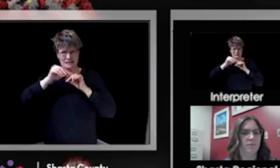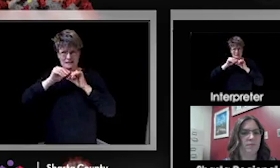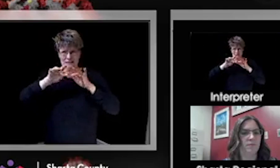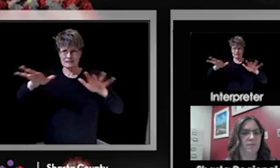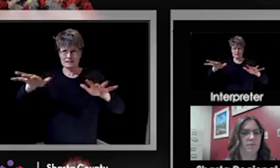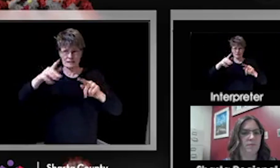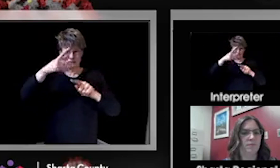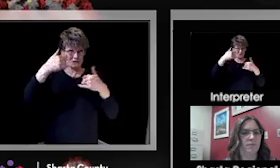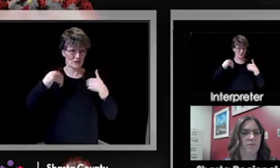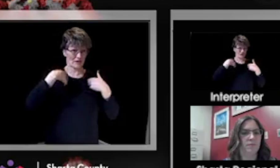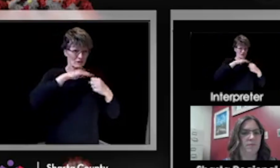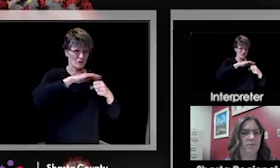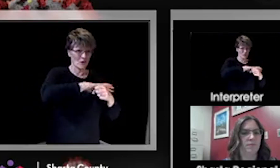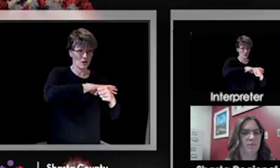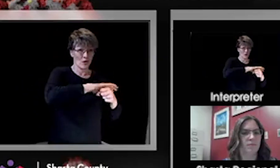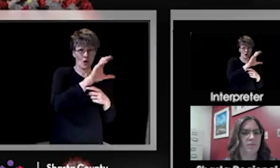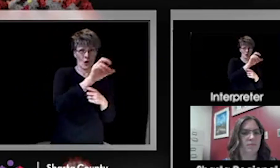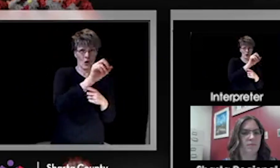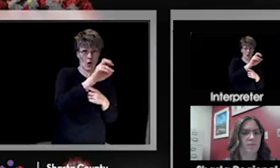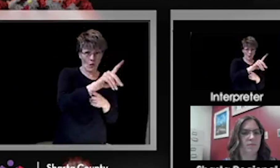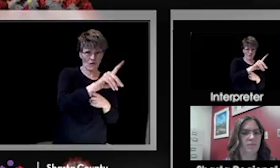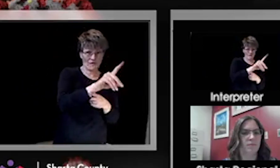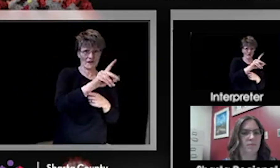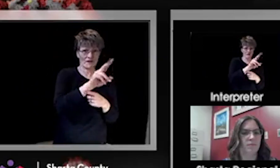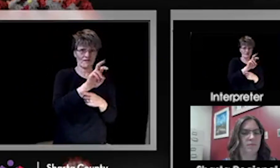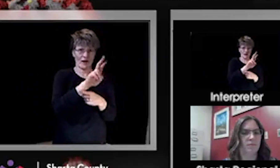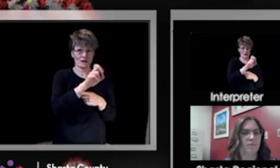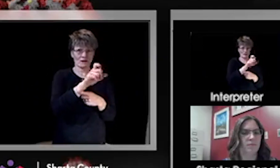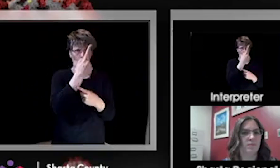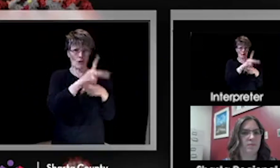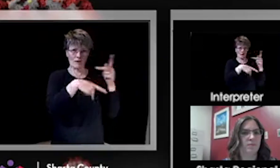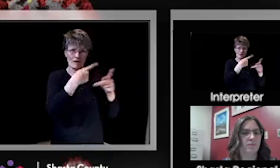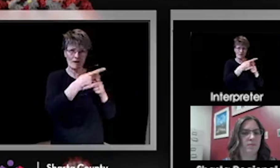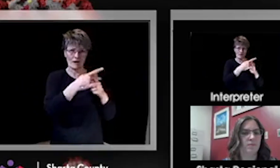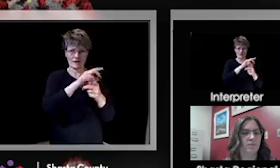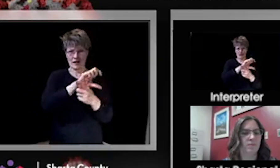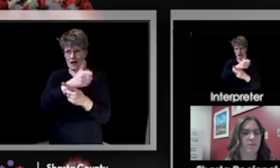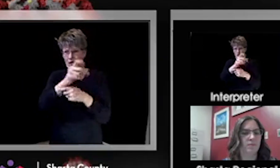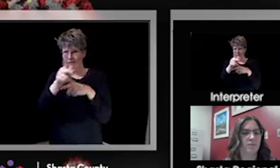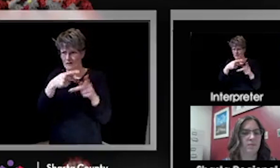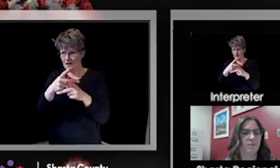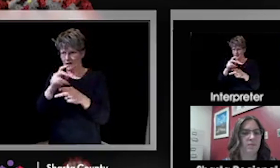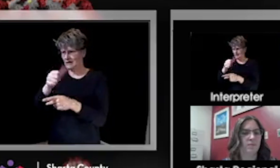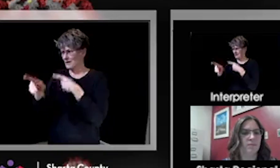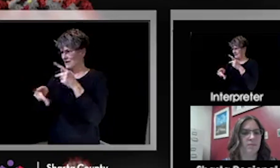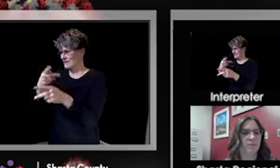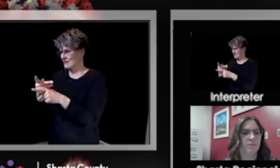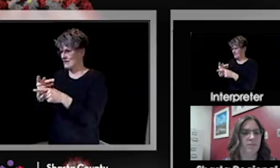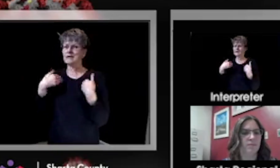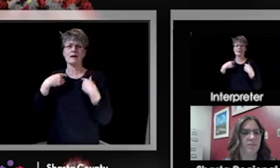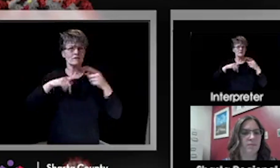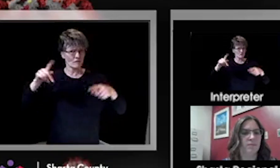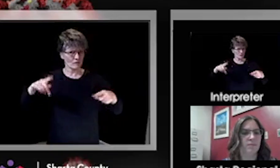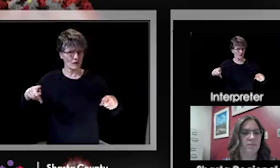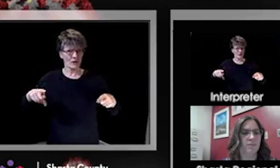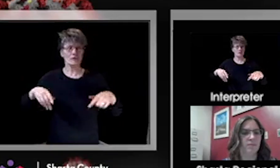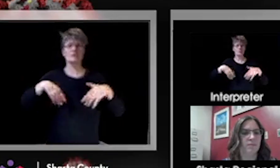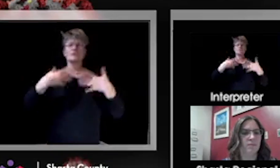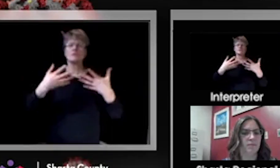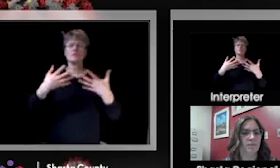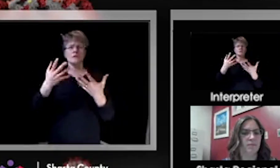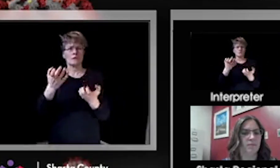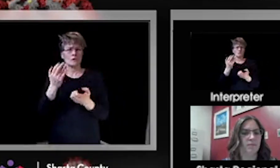that particular test in a population where you do know that you have some disease transmission.